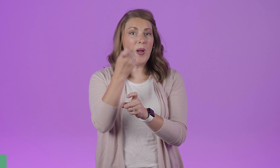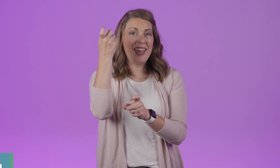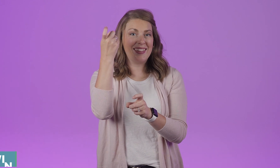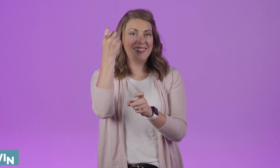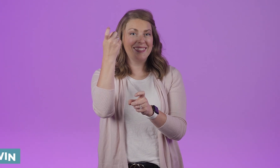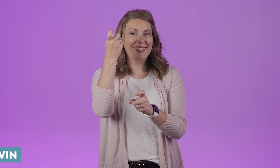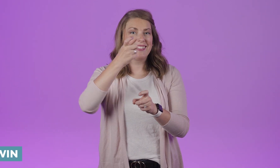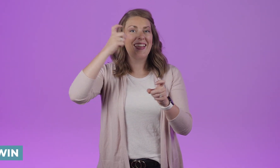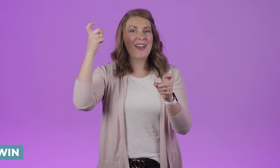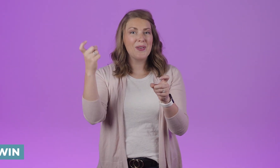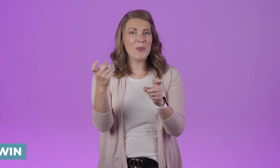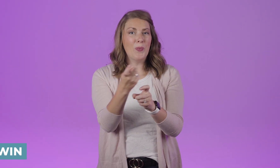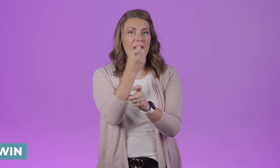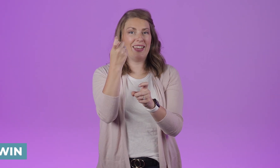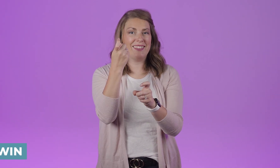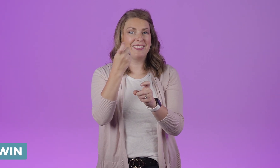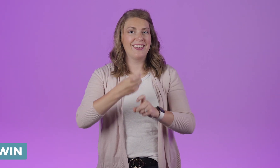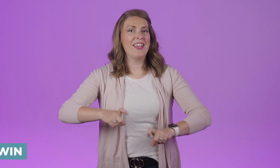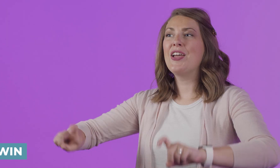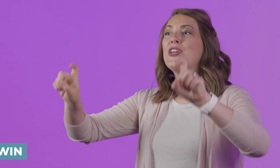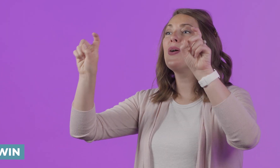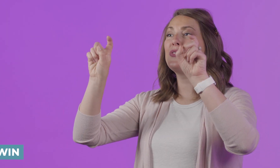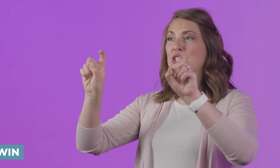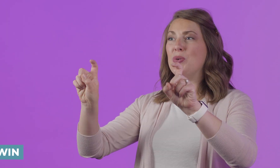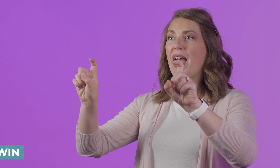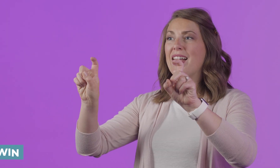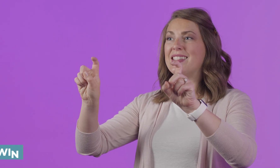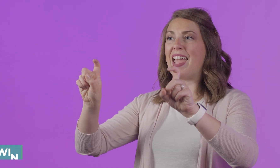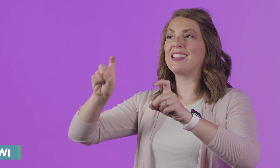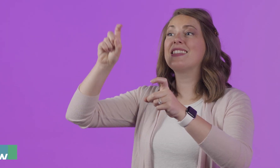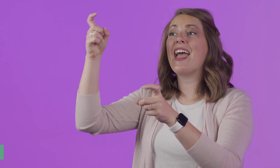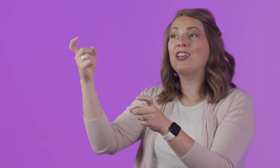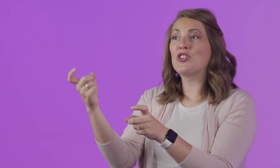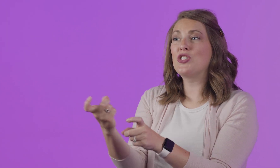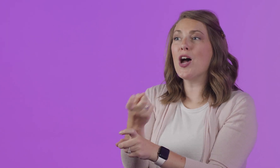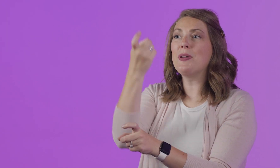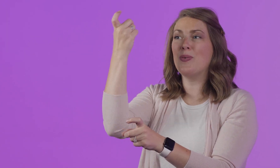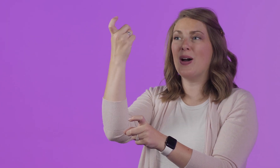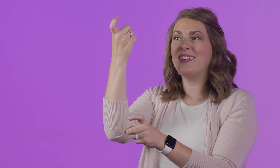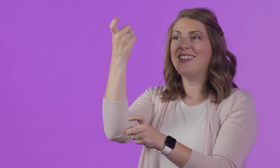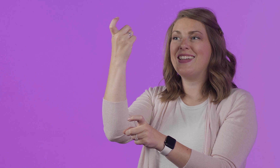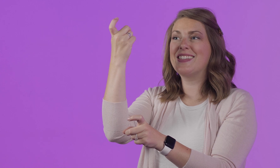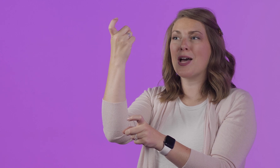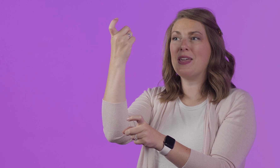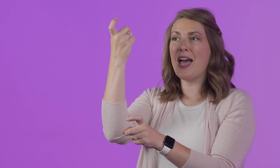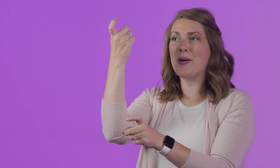WIN WIN You have two "X" hands and your dominant one is coming up.